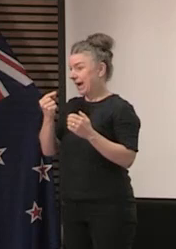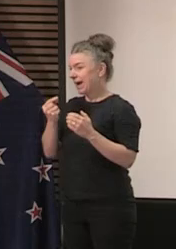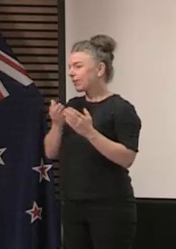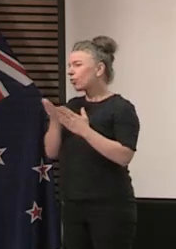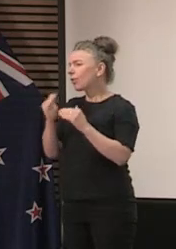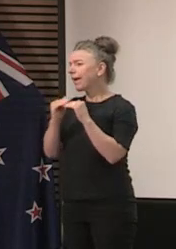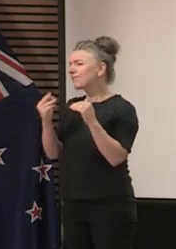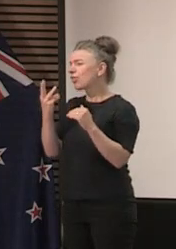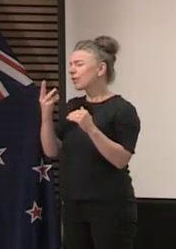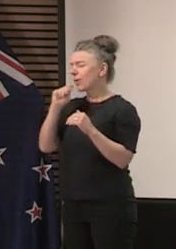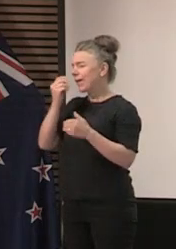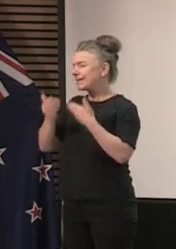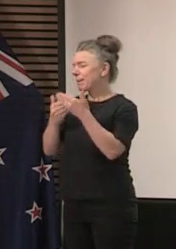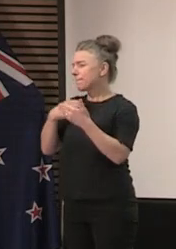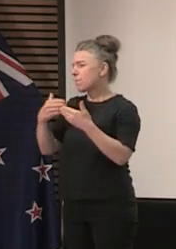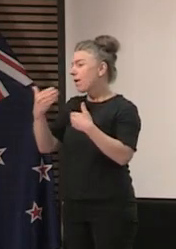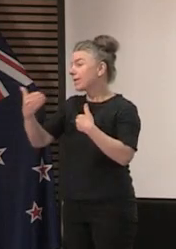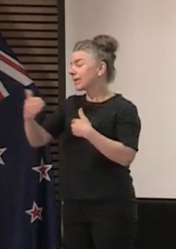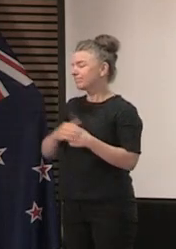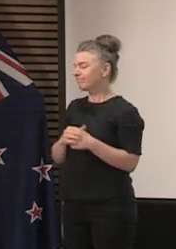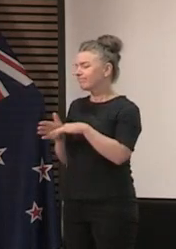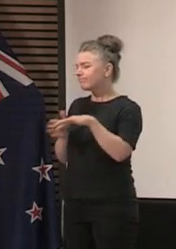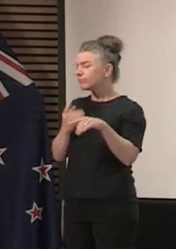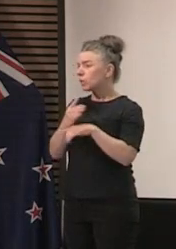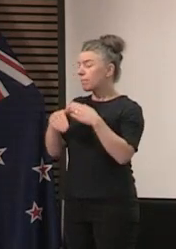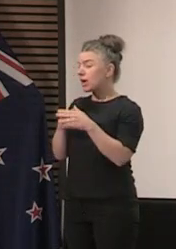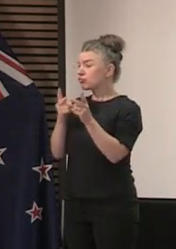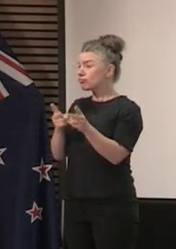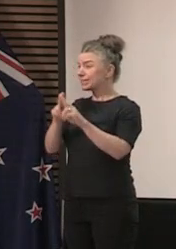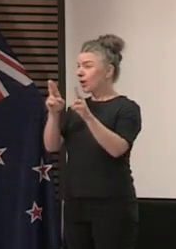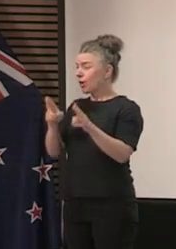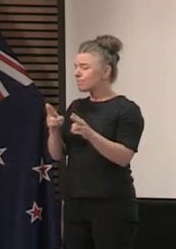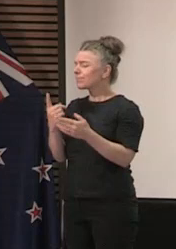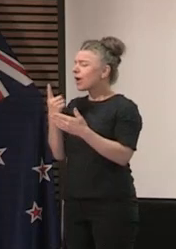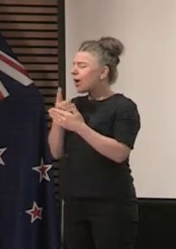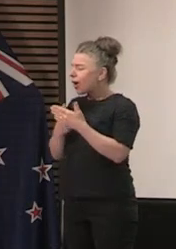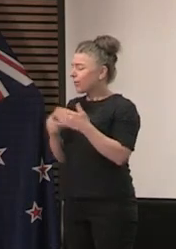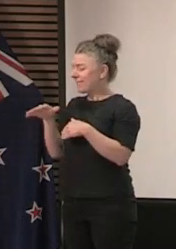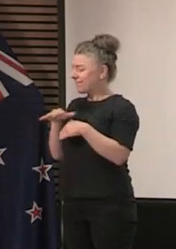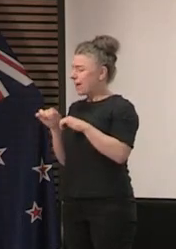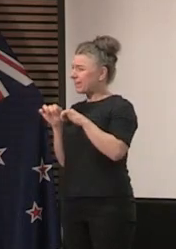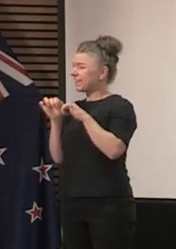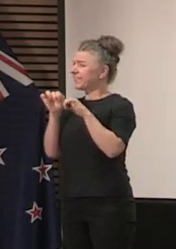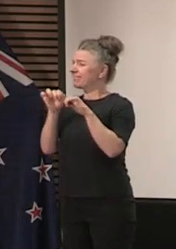provided under alert level 3 and more detail will follow on that.